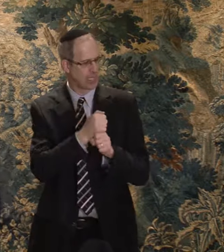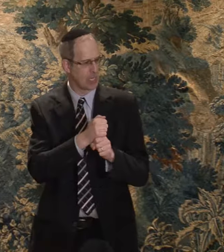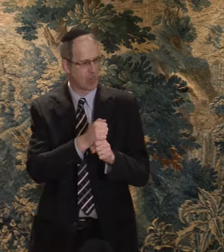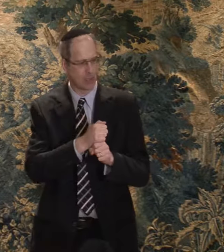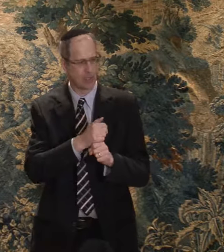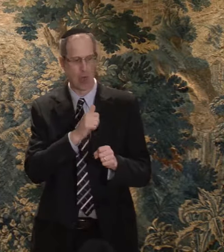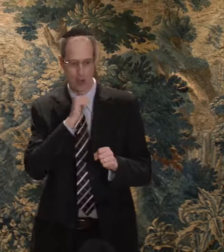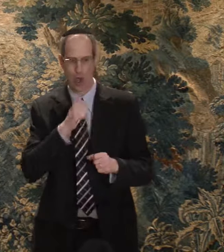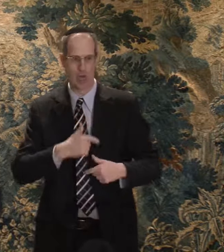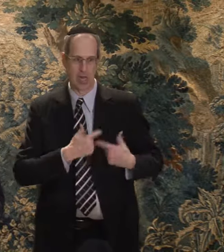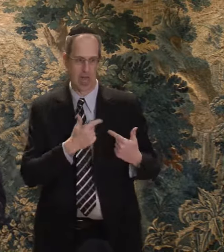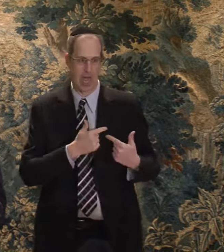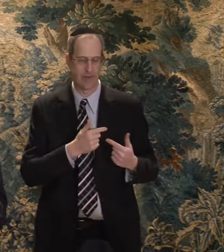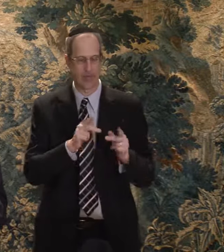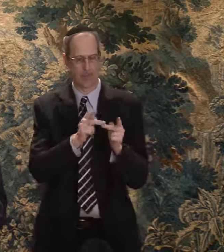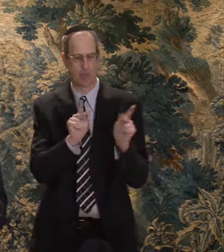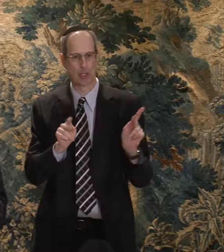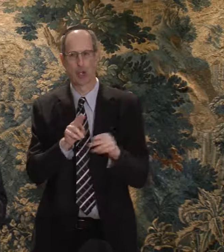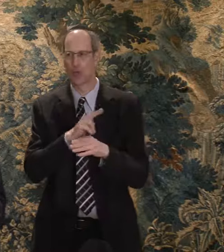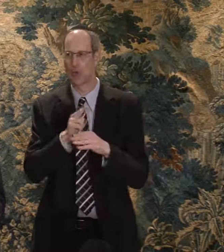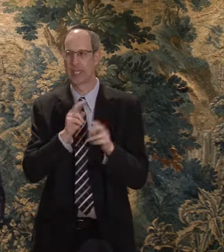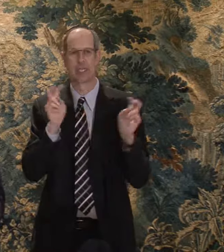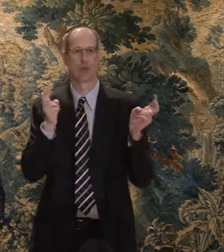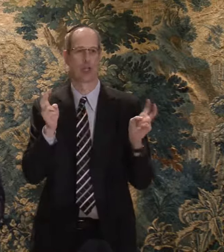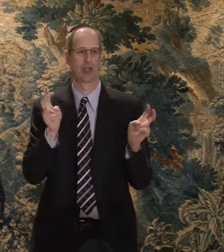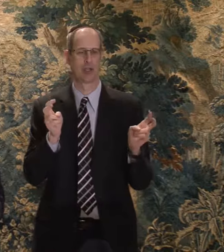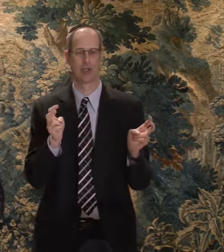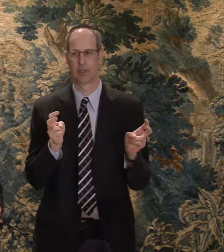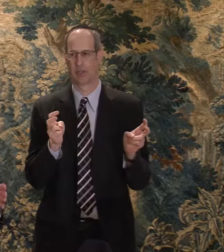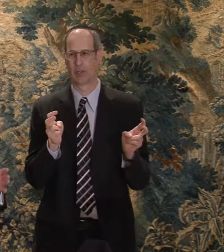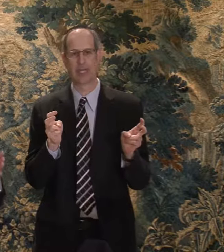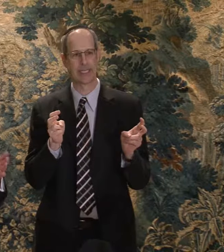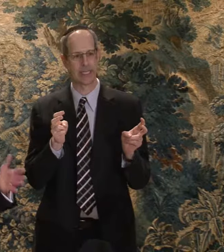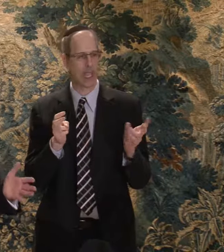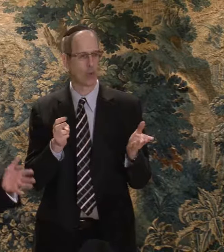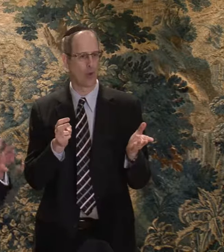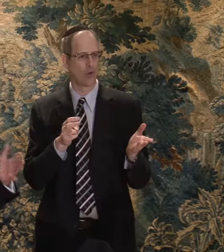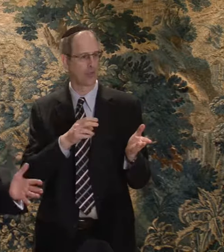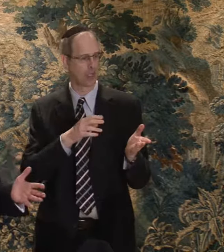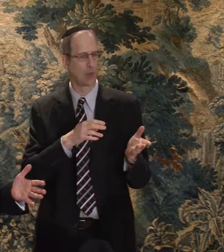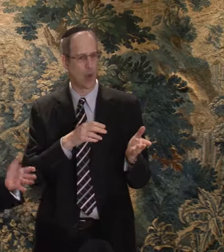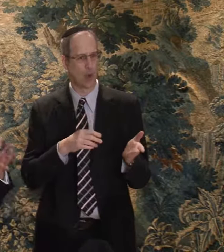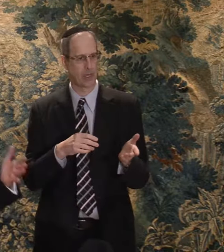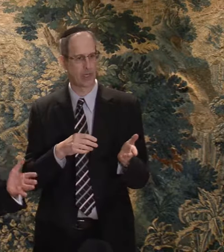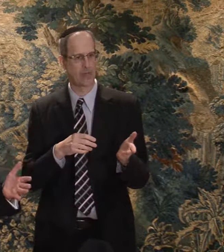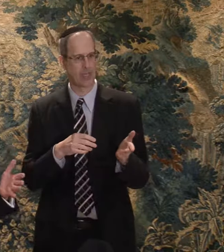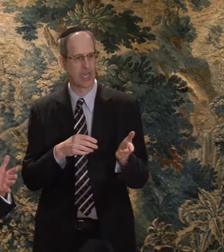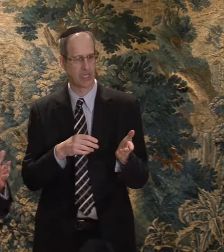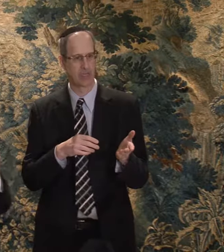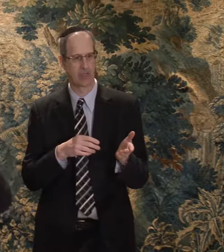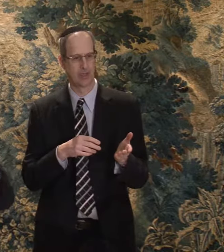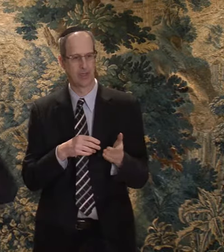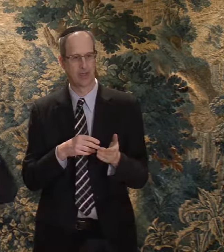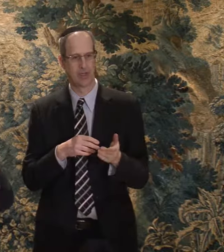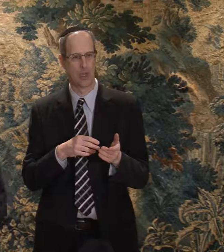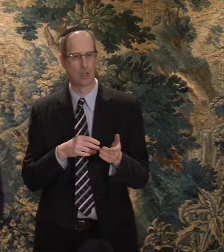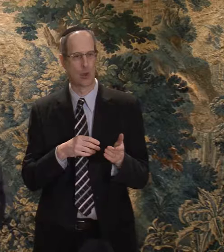the plastic uses this expression Yaakov says really funny huh oh I feel all T